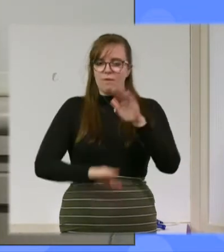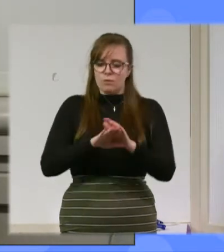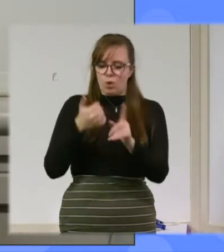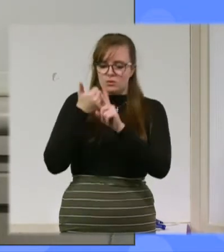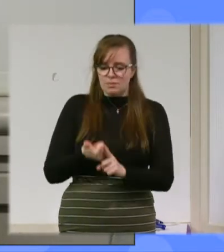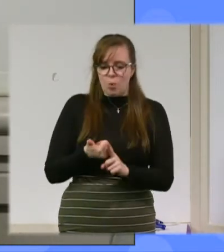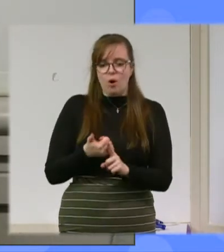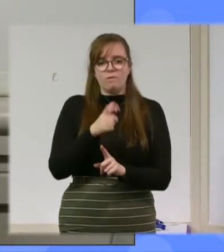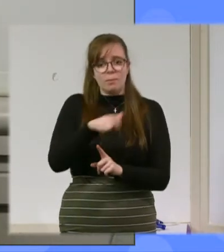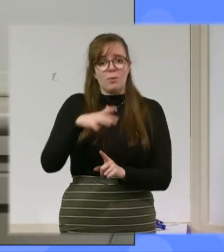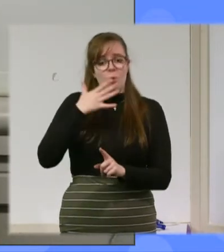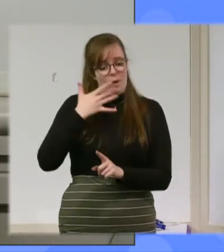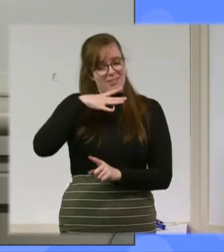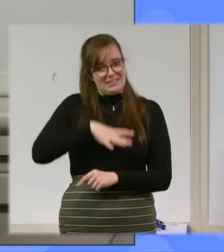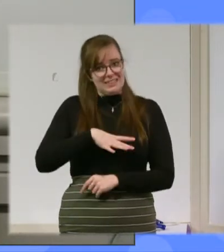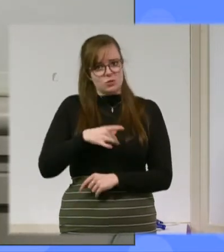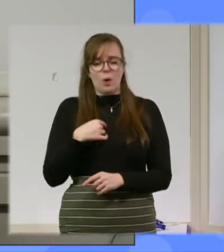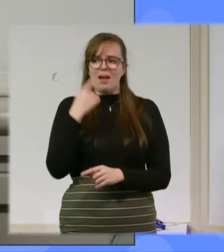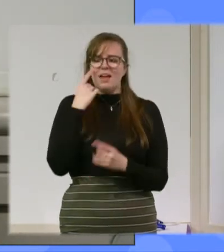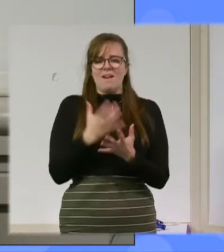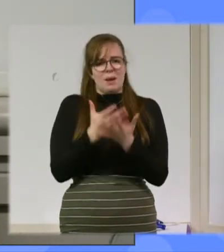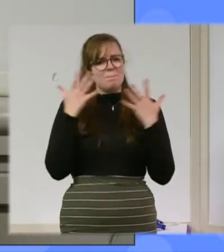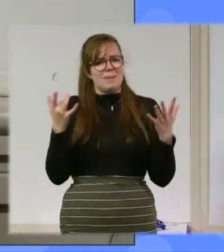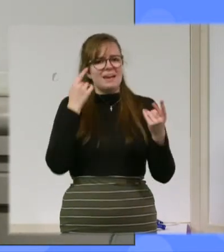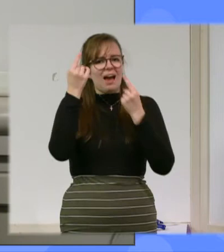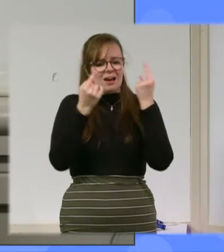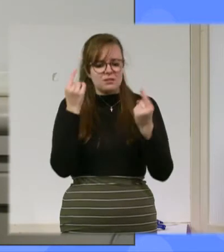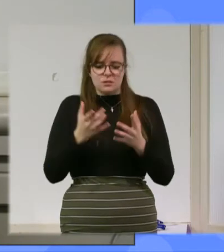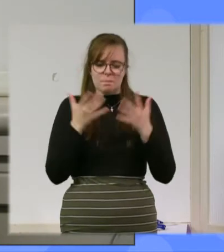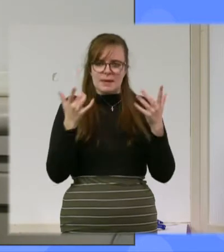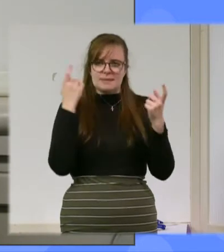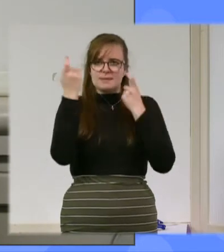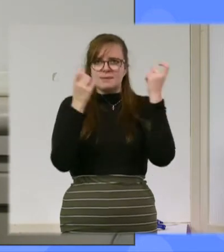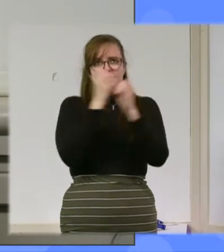they need it so we need I think some big ideas and some big thinking in the in